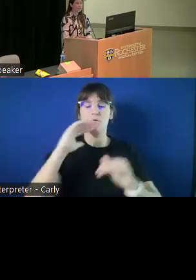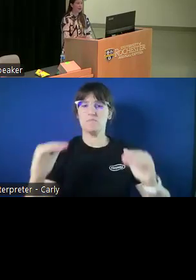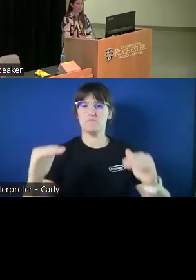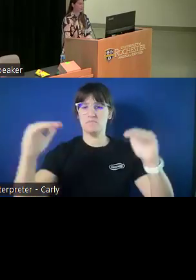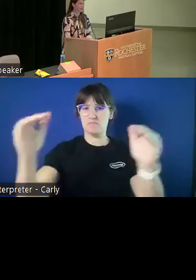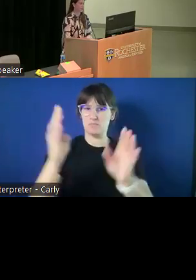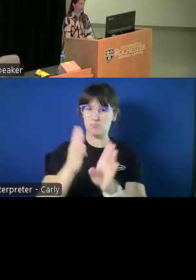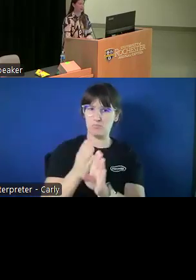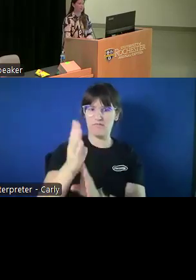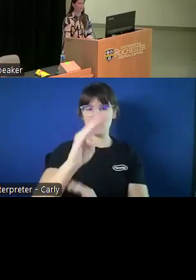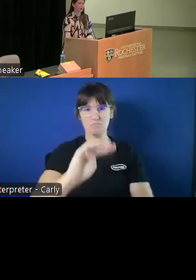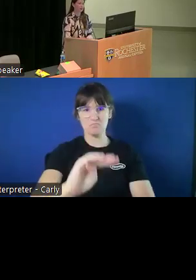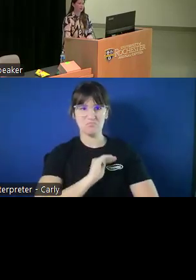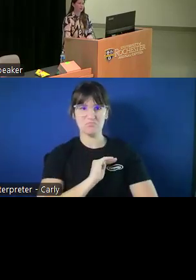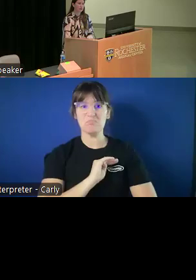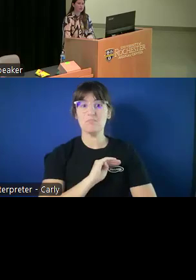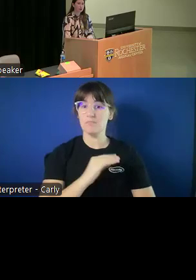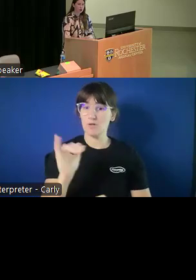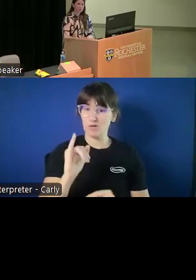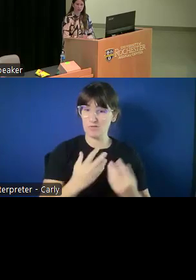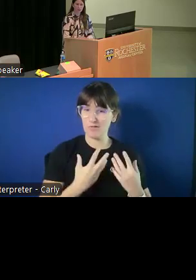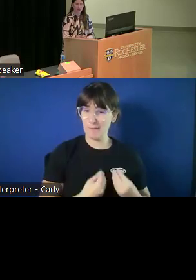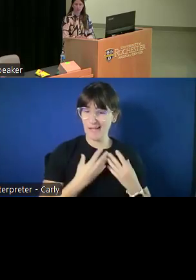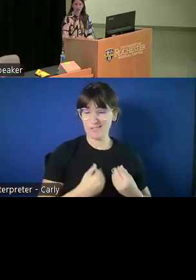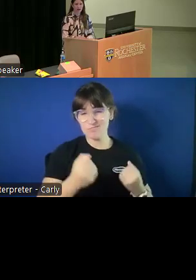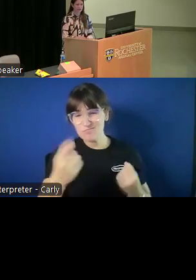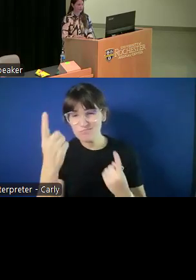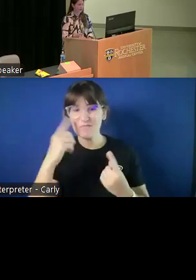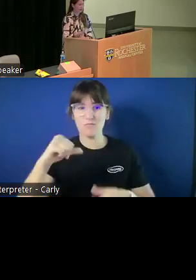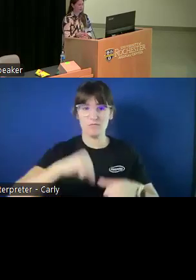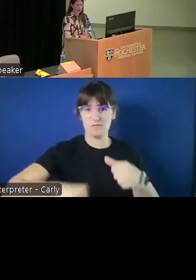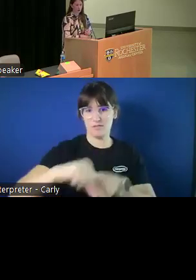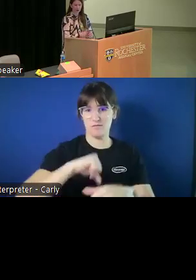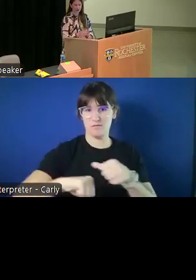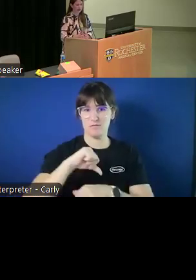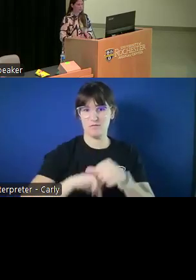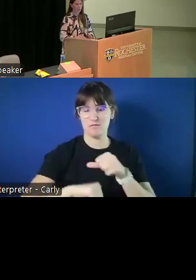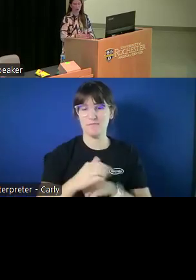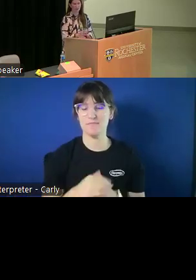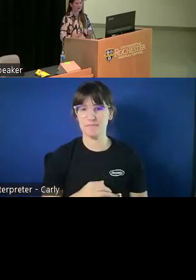our compassion toward one another there's so much well-being effort that is already woven